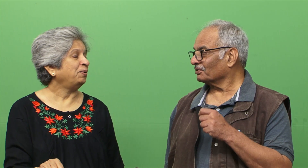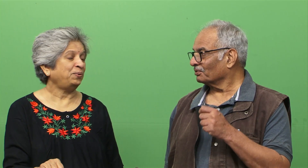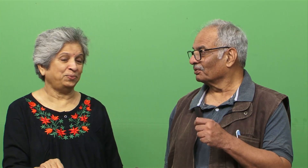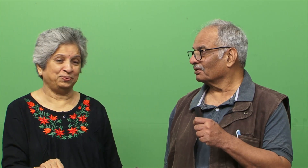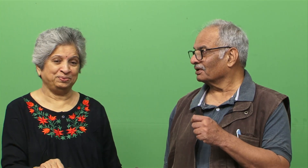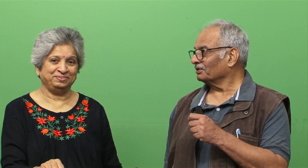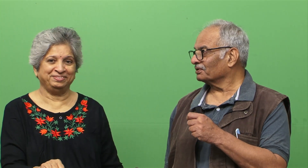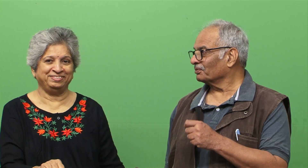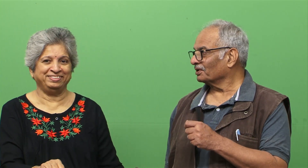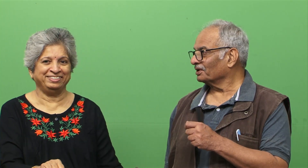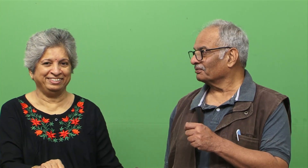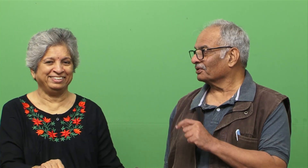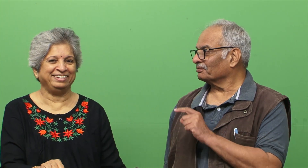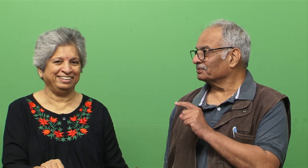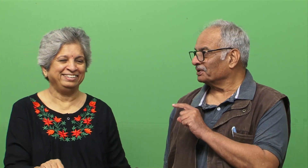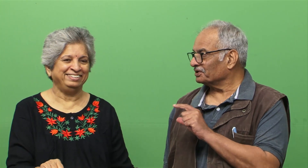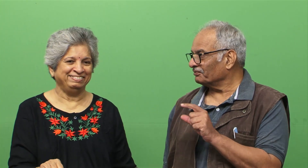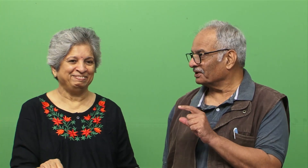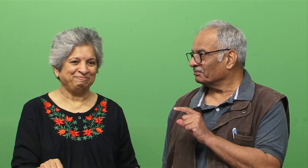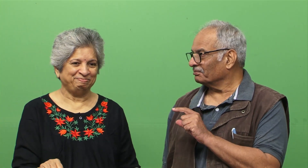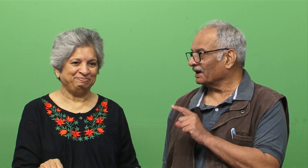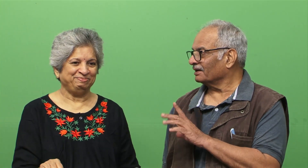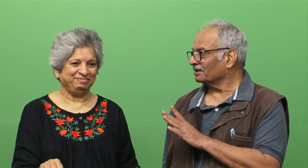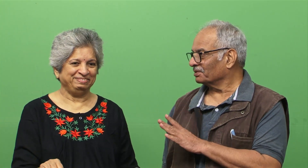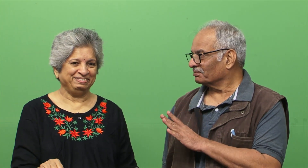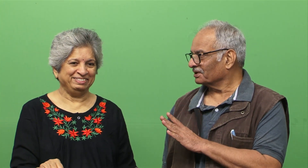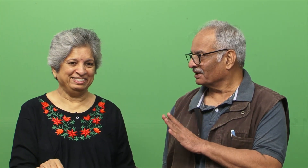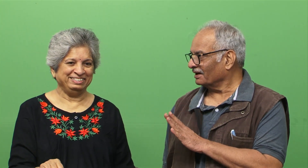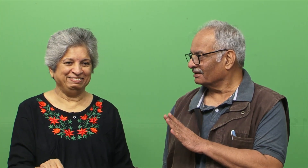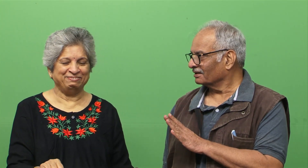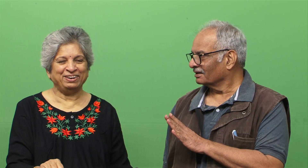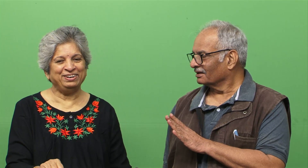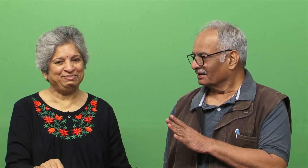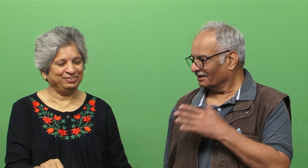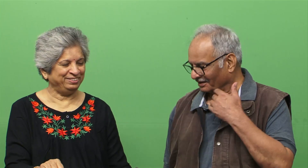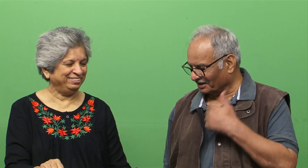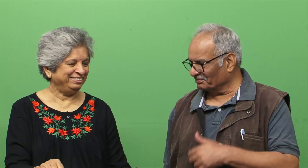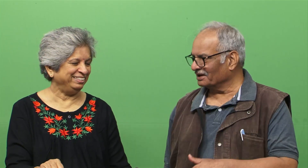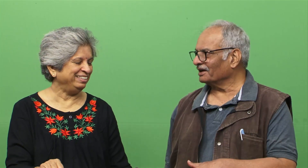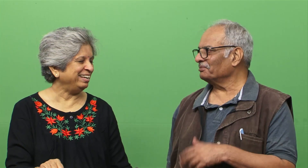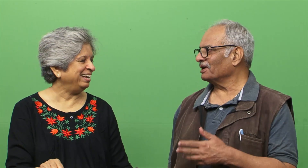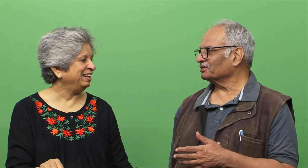hole into the body for a spe ific medical purpose am I right wonderful it can be in any parts of